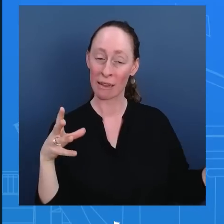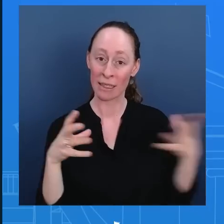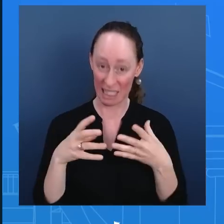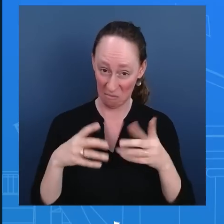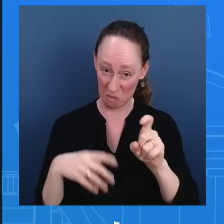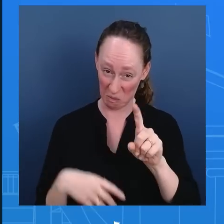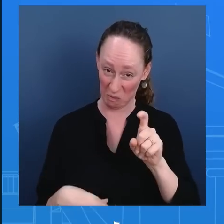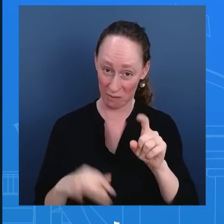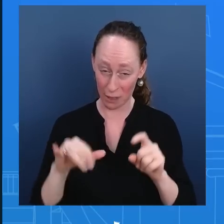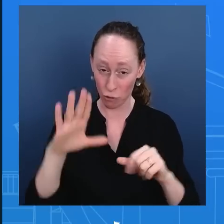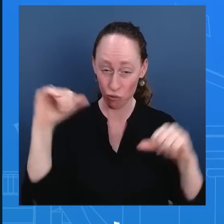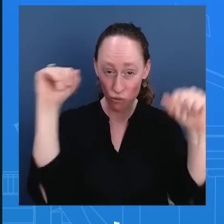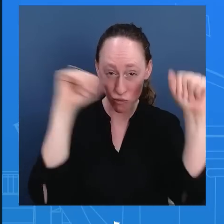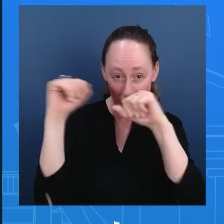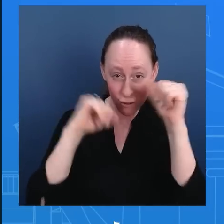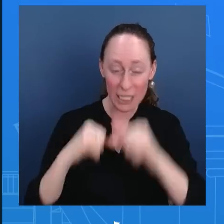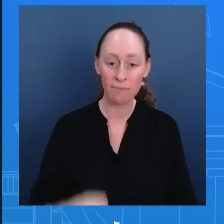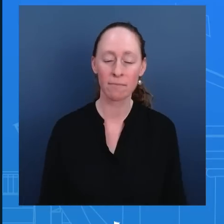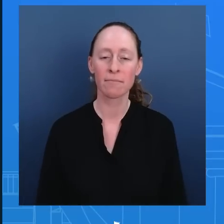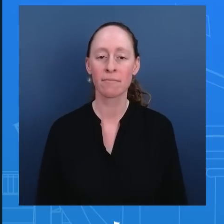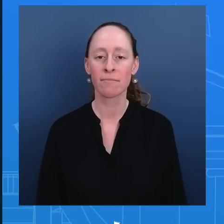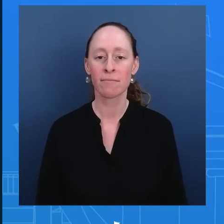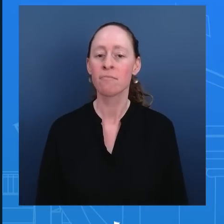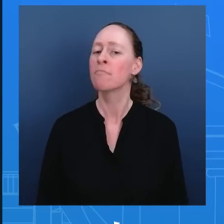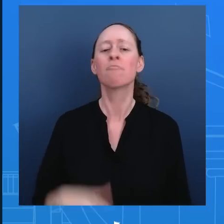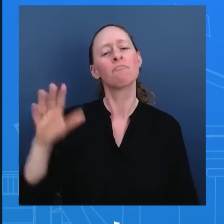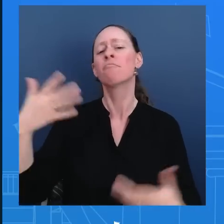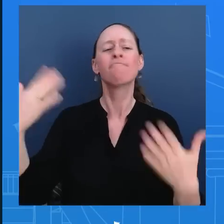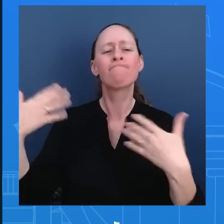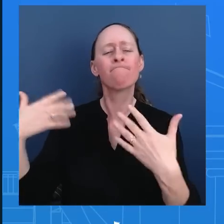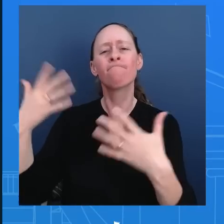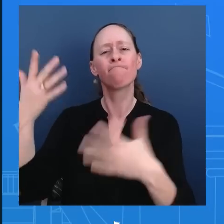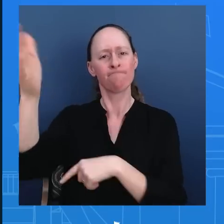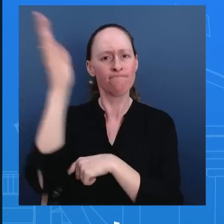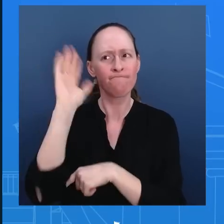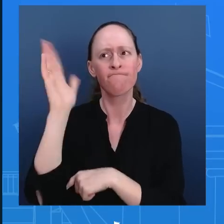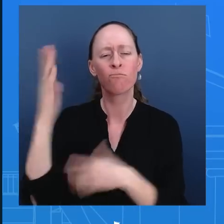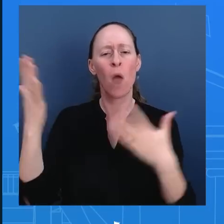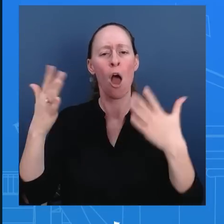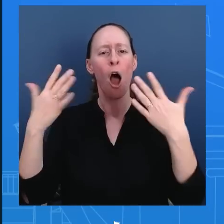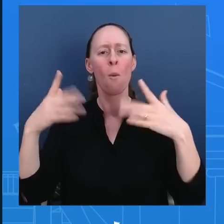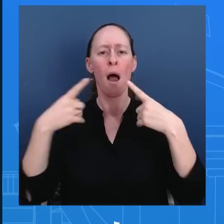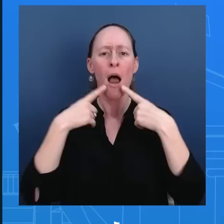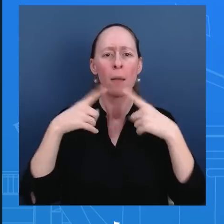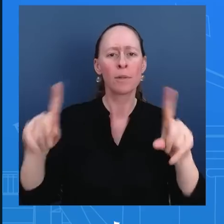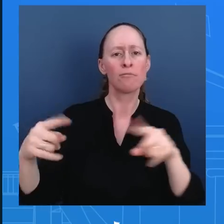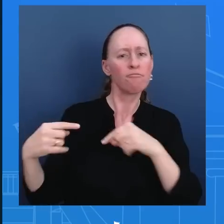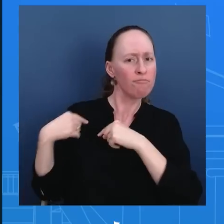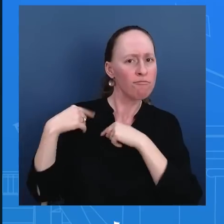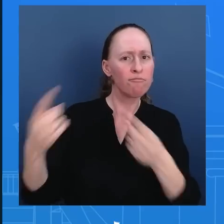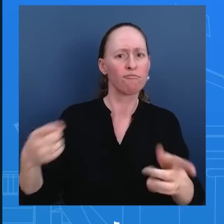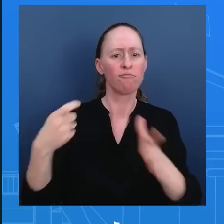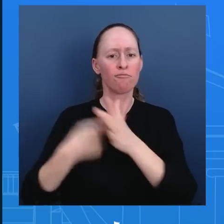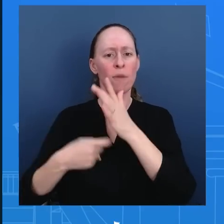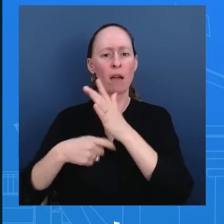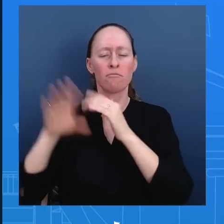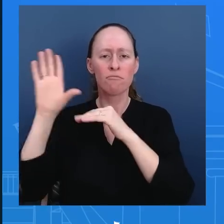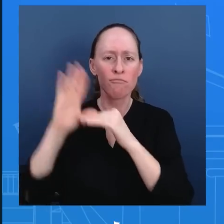for them, whether it’s lowering costs; climate change; pow- -- powering up an economy, continuing to move that economy forward.